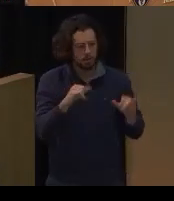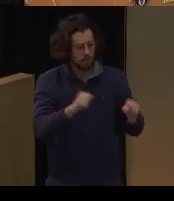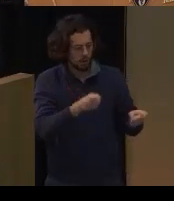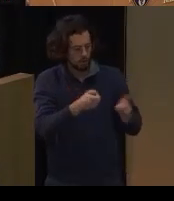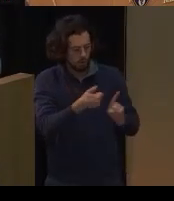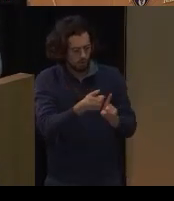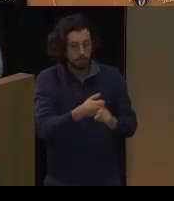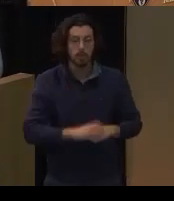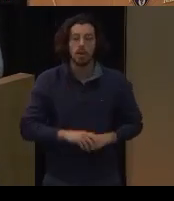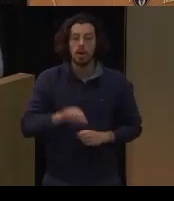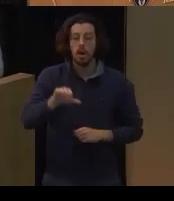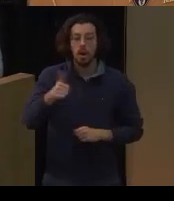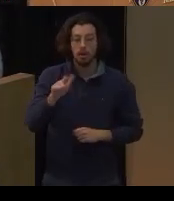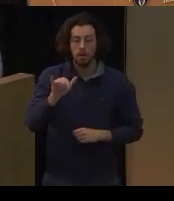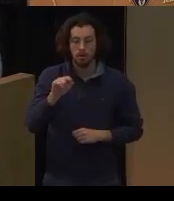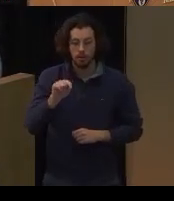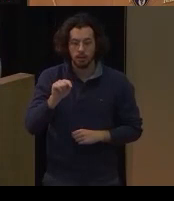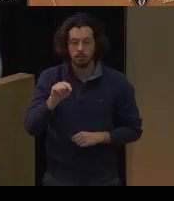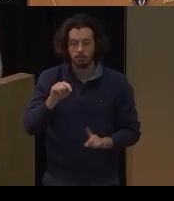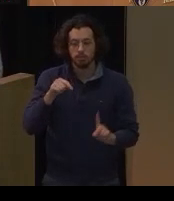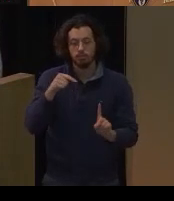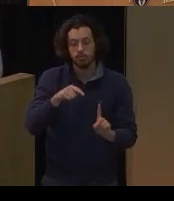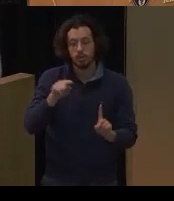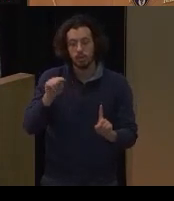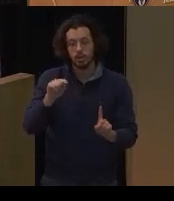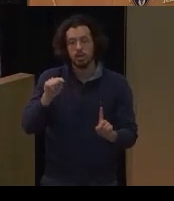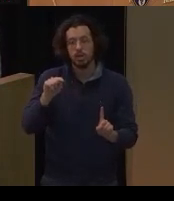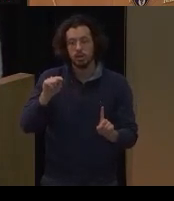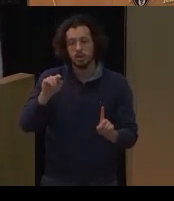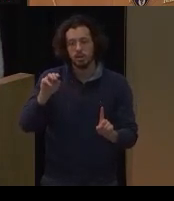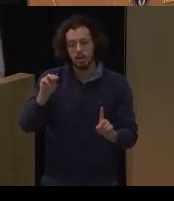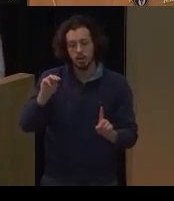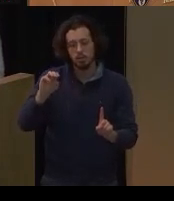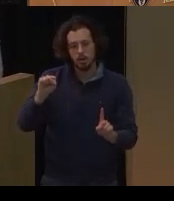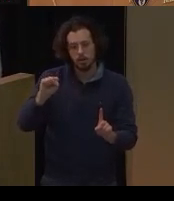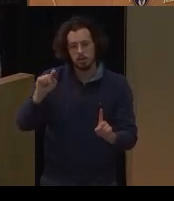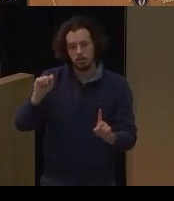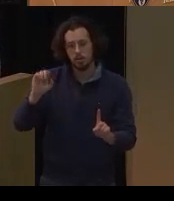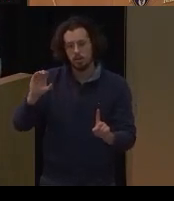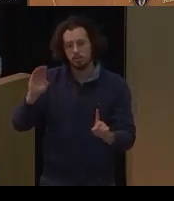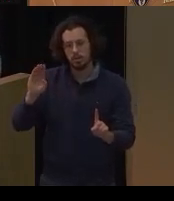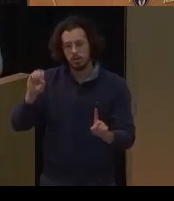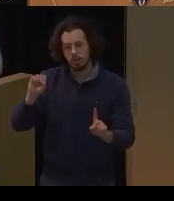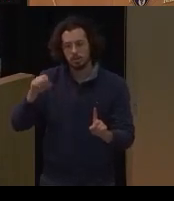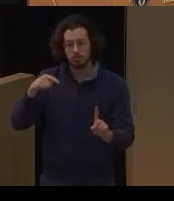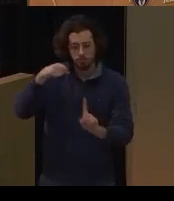literature in which folks are using TMS and tdcs to stimulate the tpj and stimulating the tpj